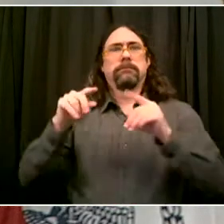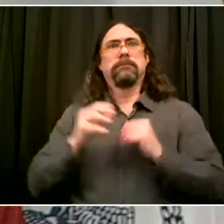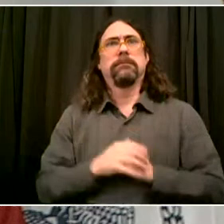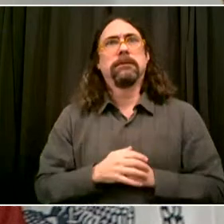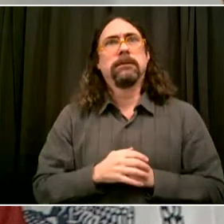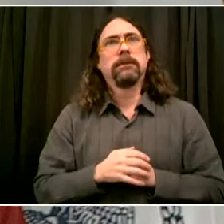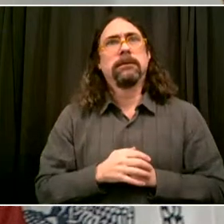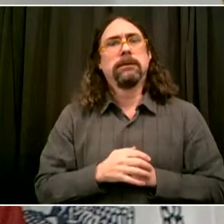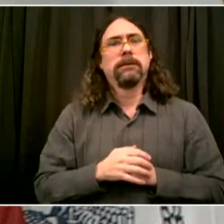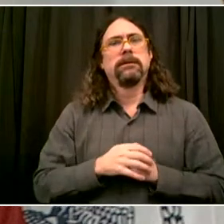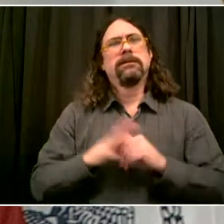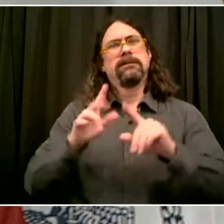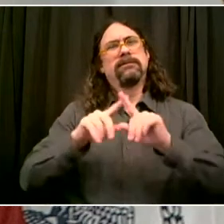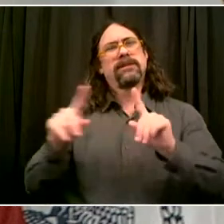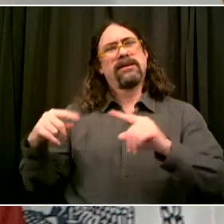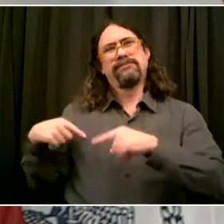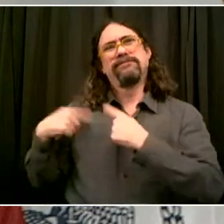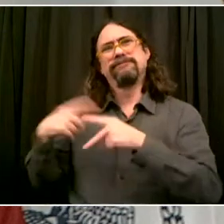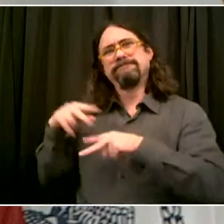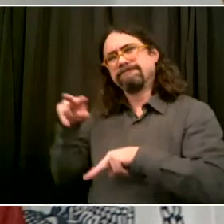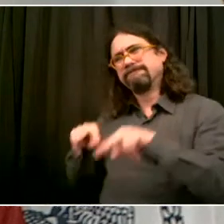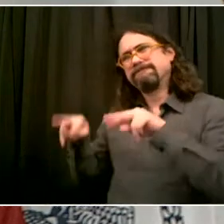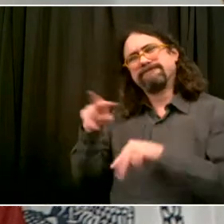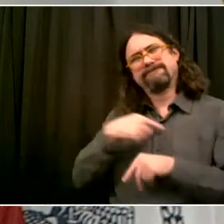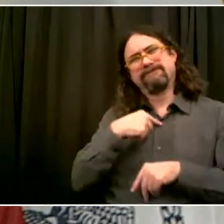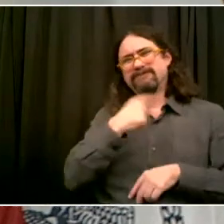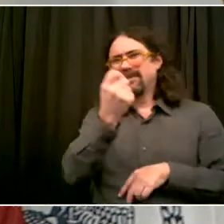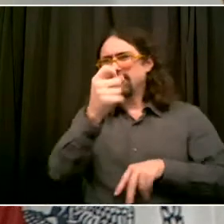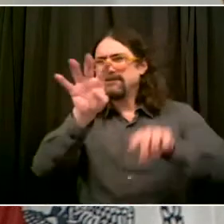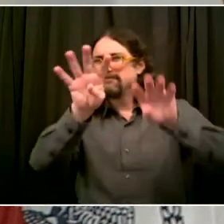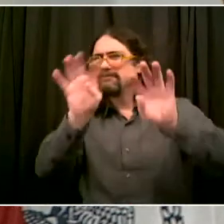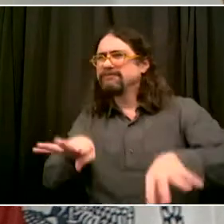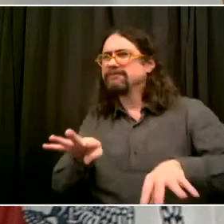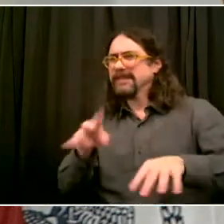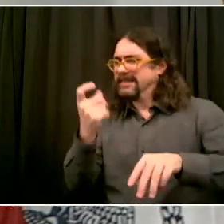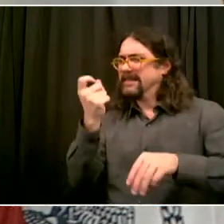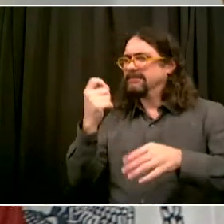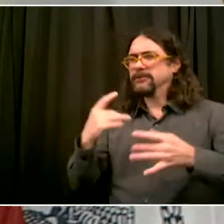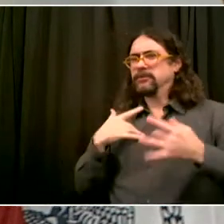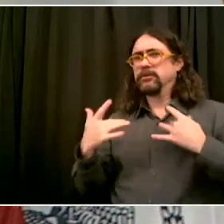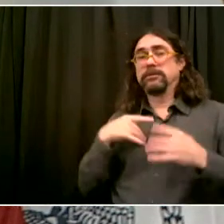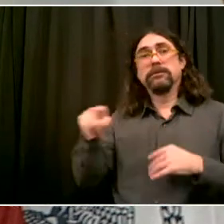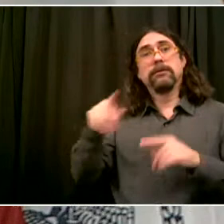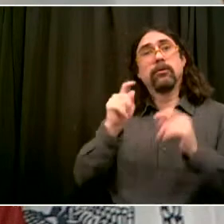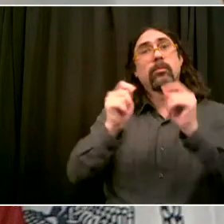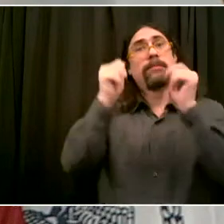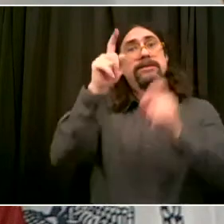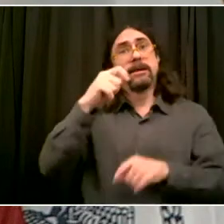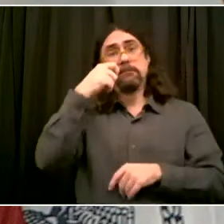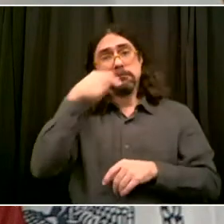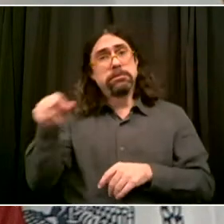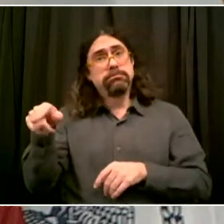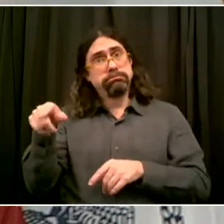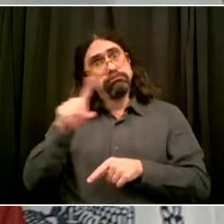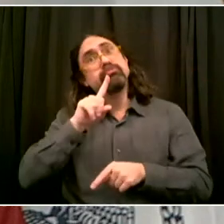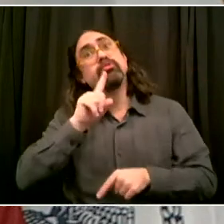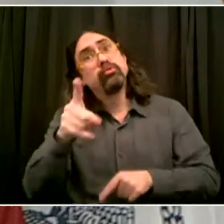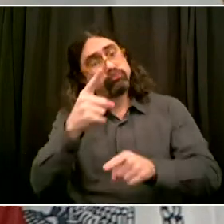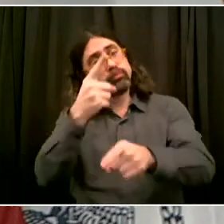ACCURACY. THROUGHOUT.